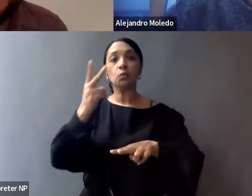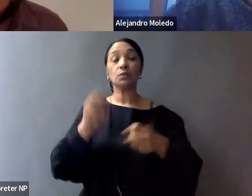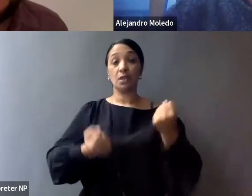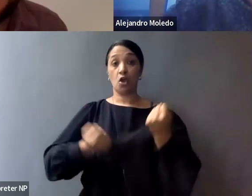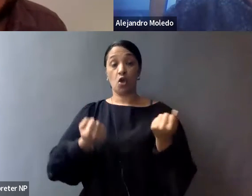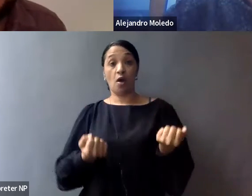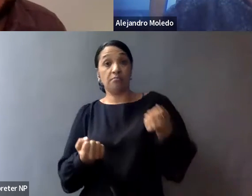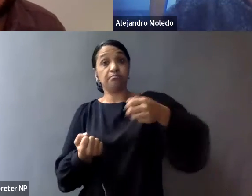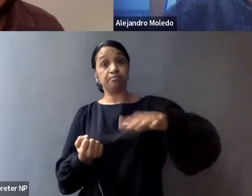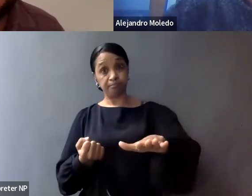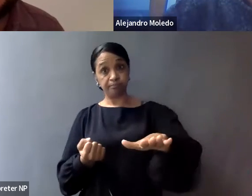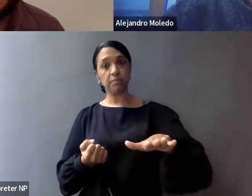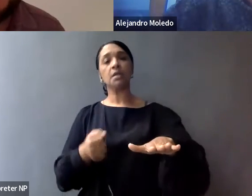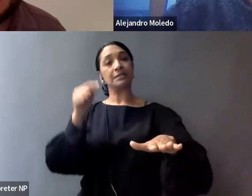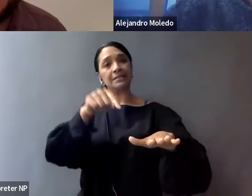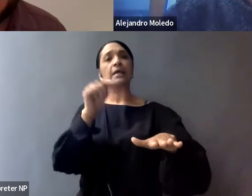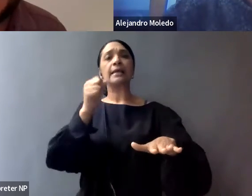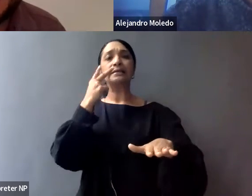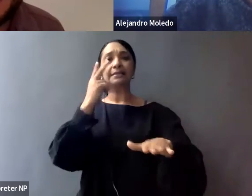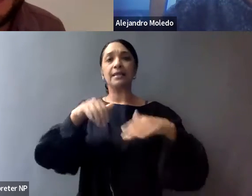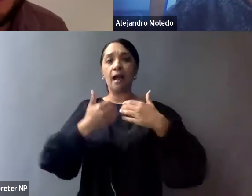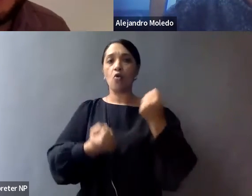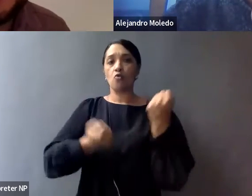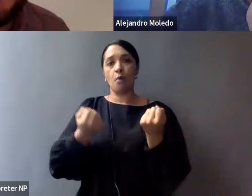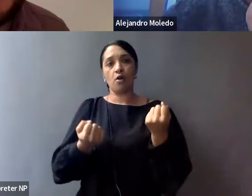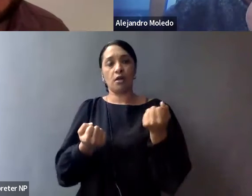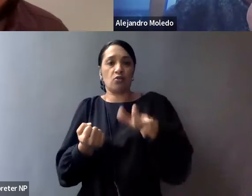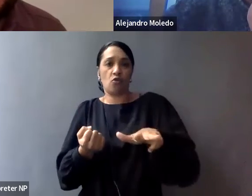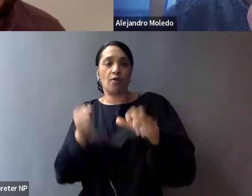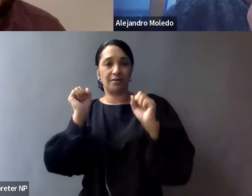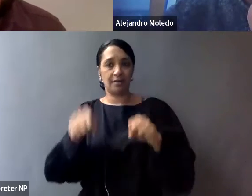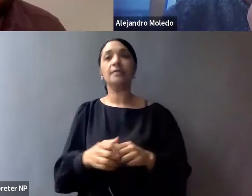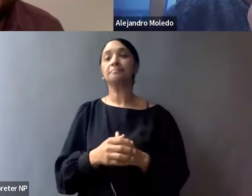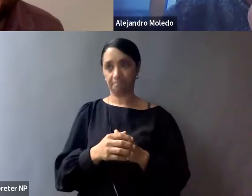has the European Parking Card? If there is a fine at stake,